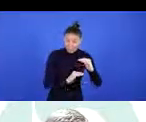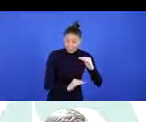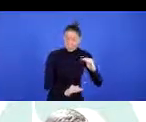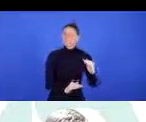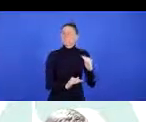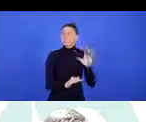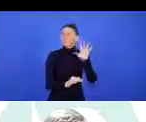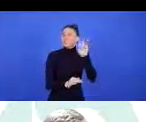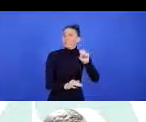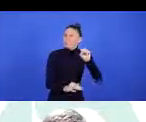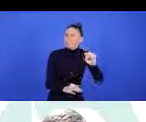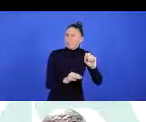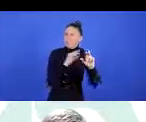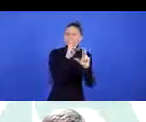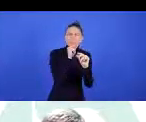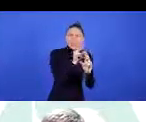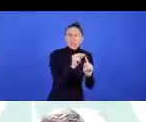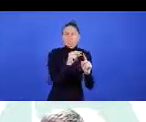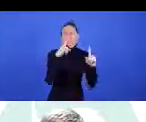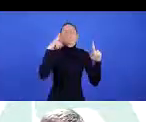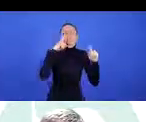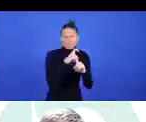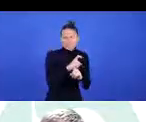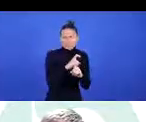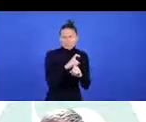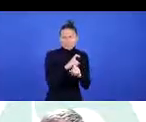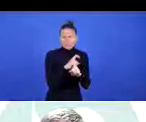, the more difficult it is to process and understand speech.